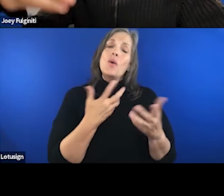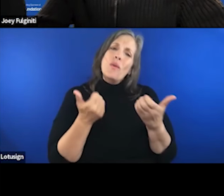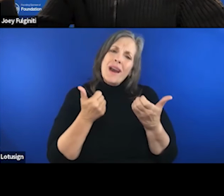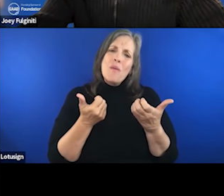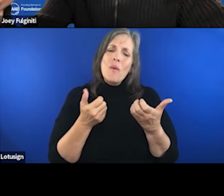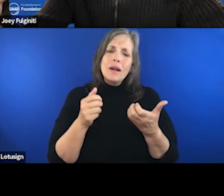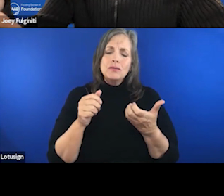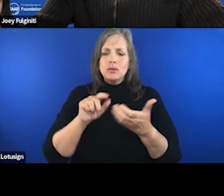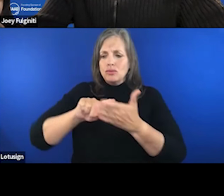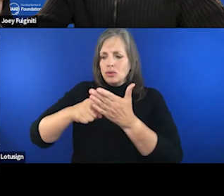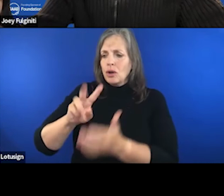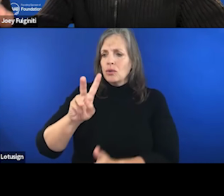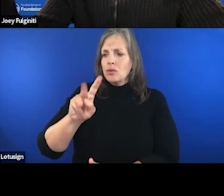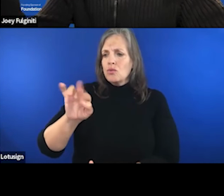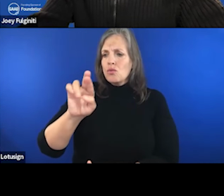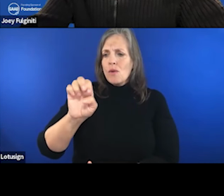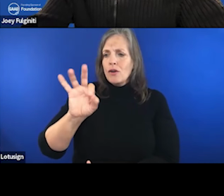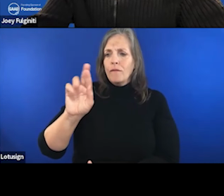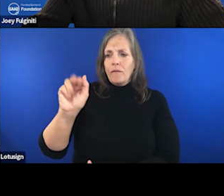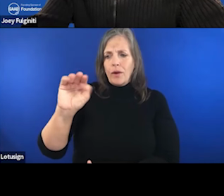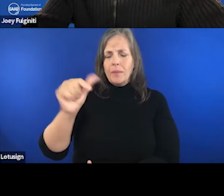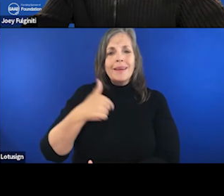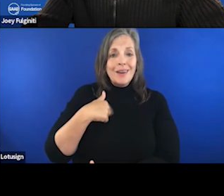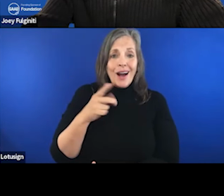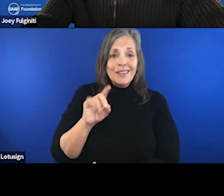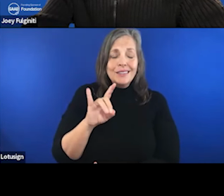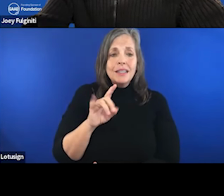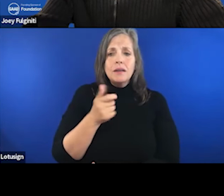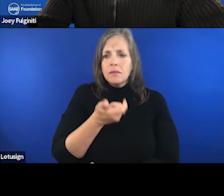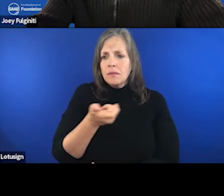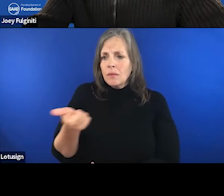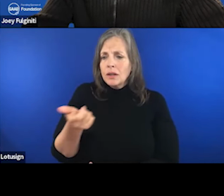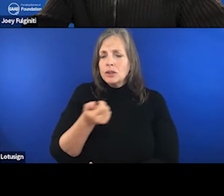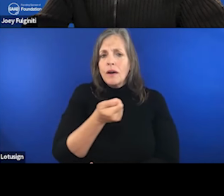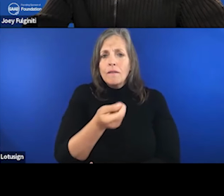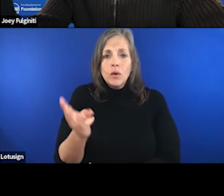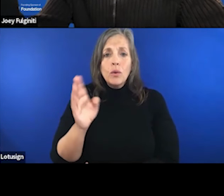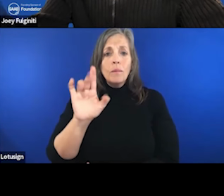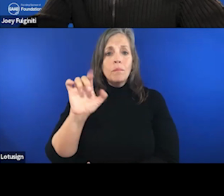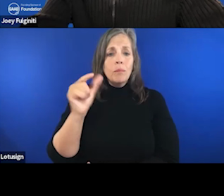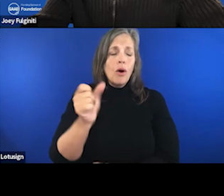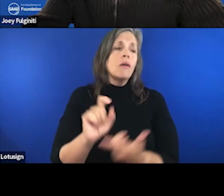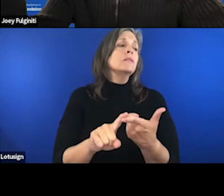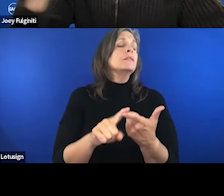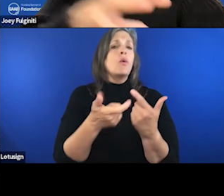I watched a few Youtube videos I paid 25 for lynda.com class and I learned how to wireframe